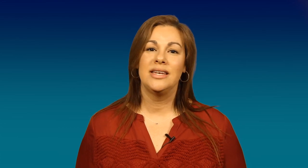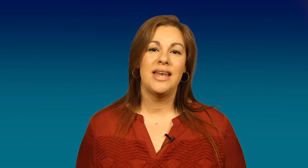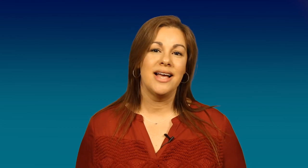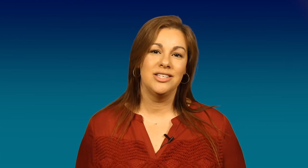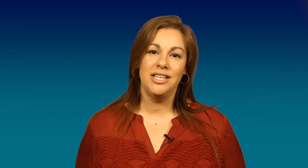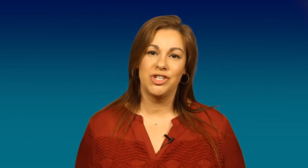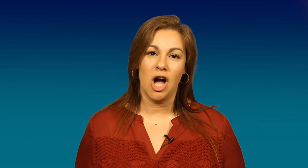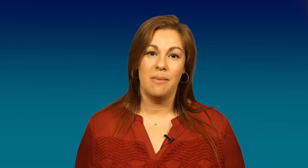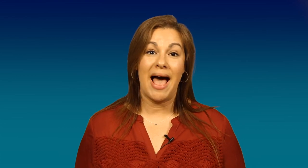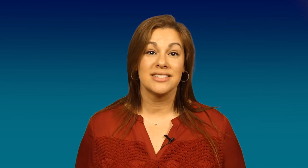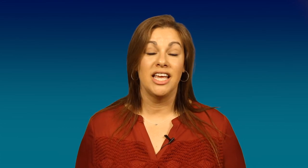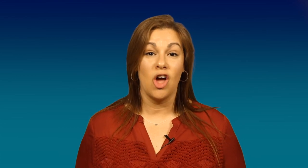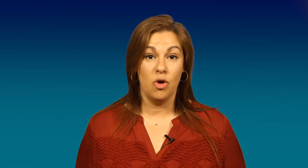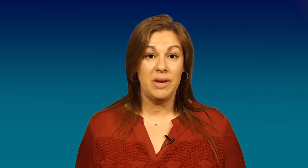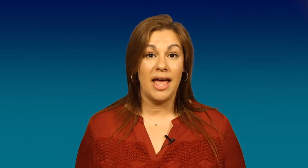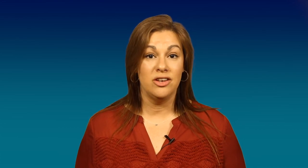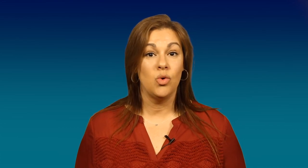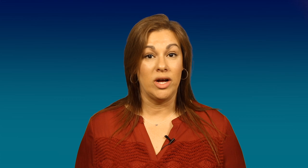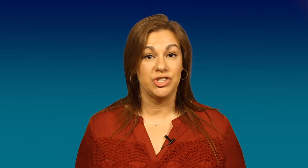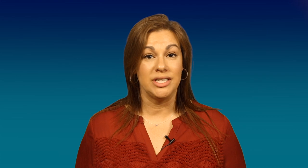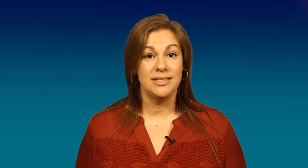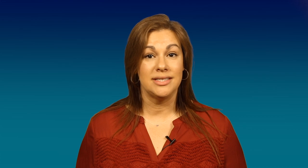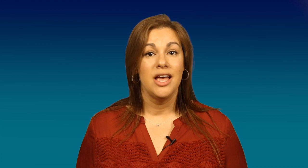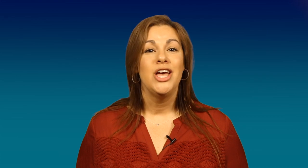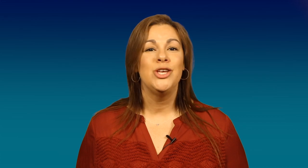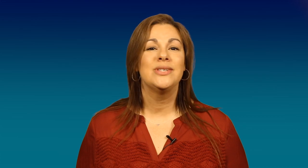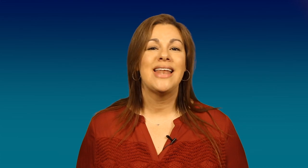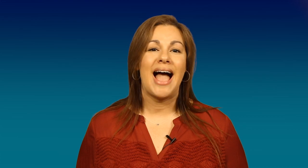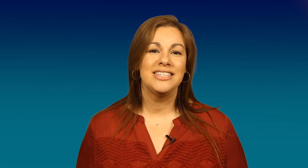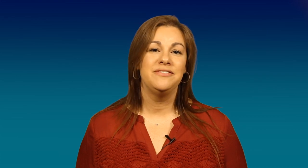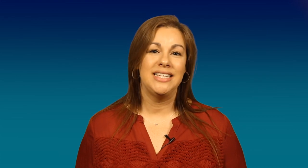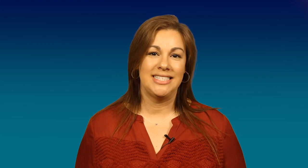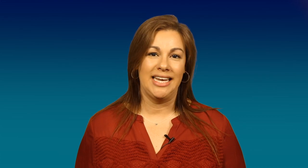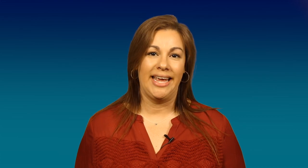an excellent job asking open-ended questions, using active listening and